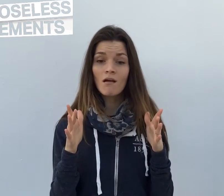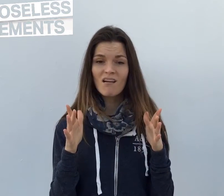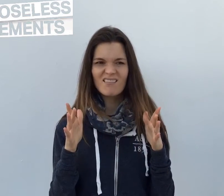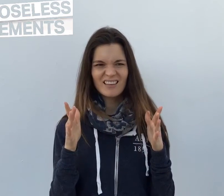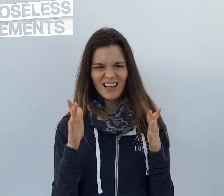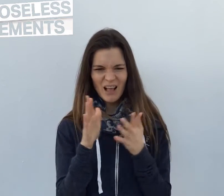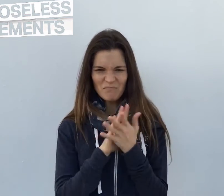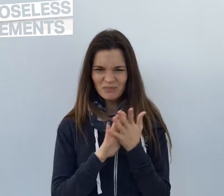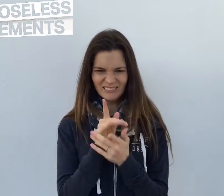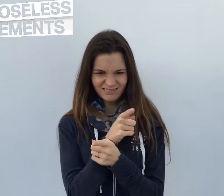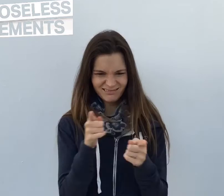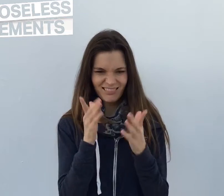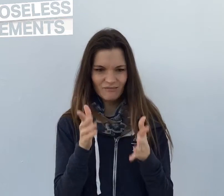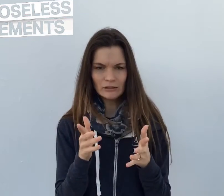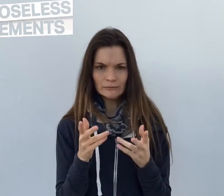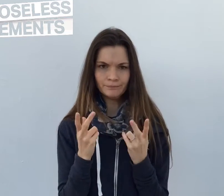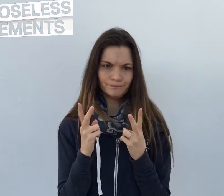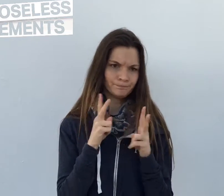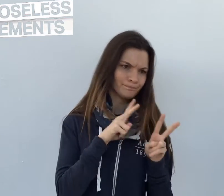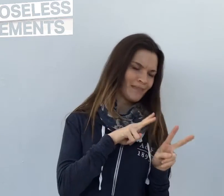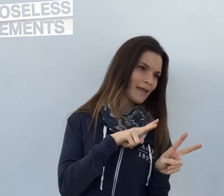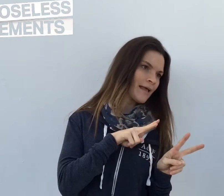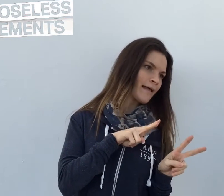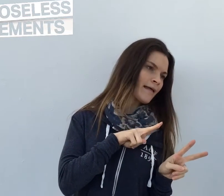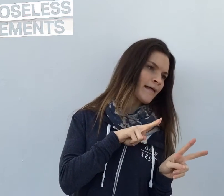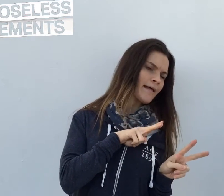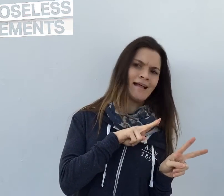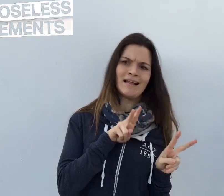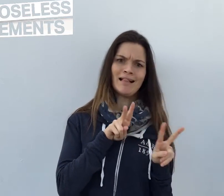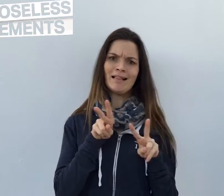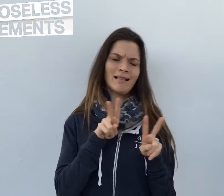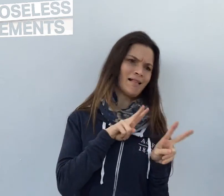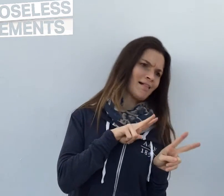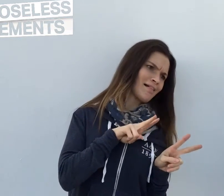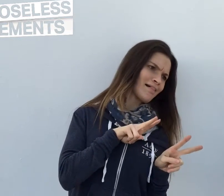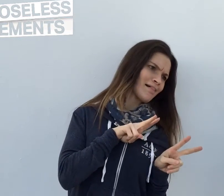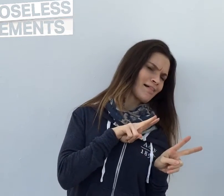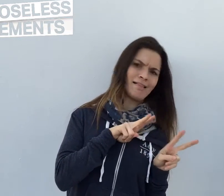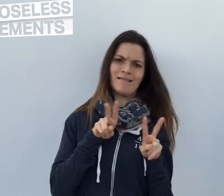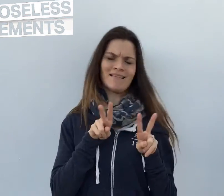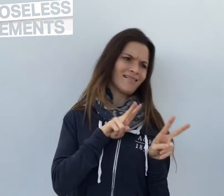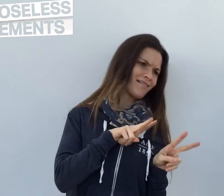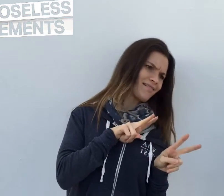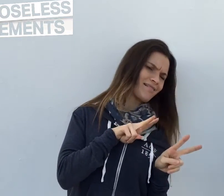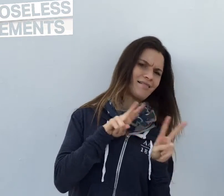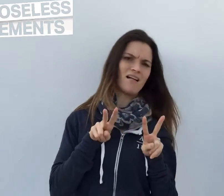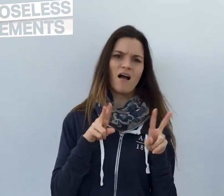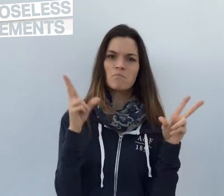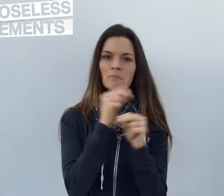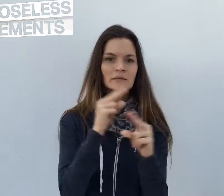This leaves deaf audience members having to constantly choose between watching the interpreter or the mainstage production